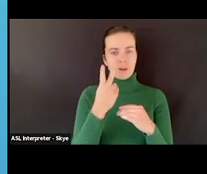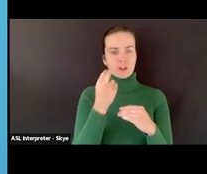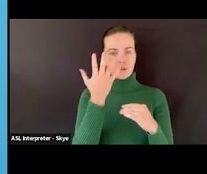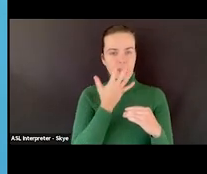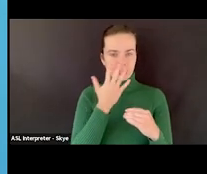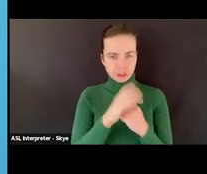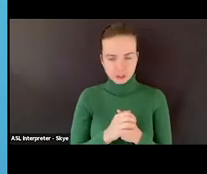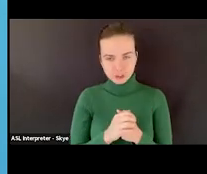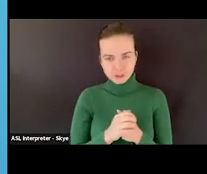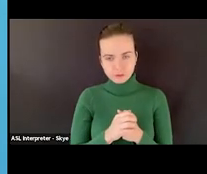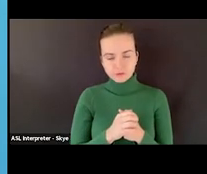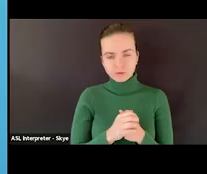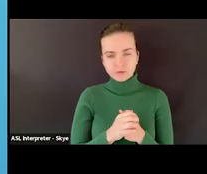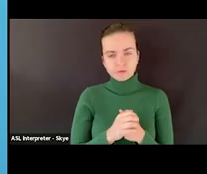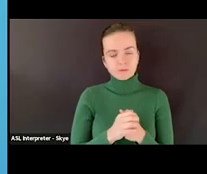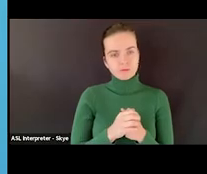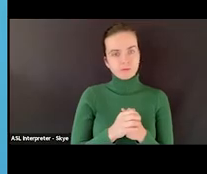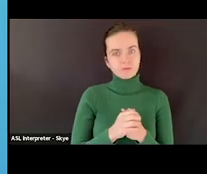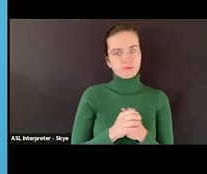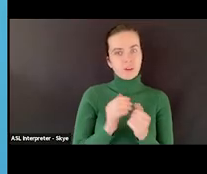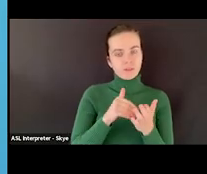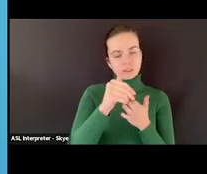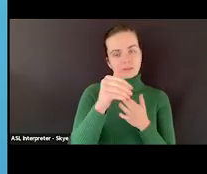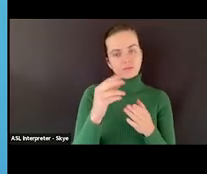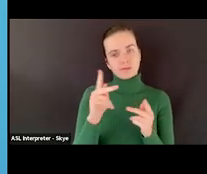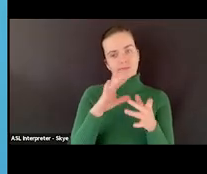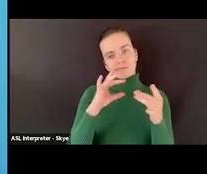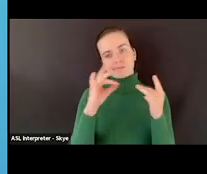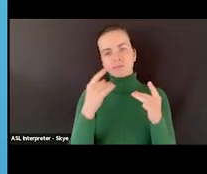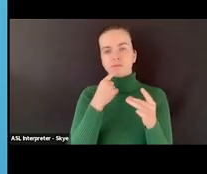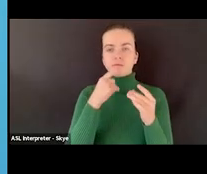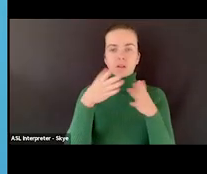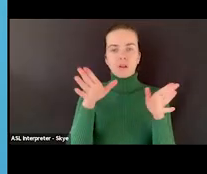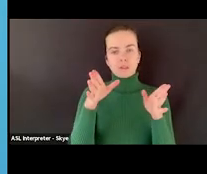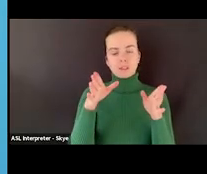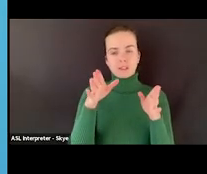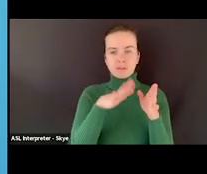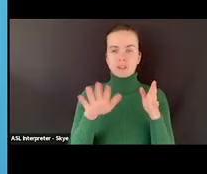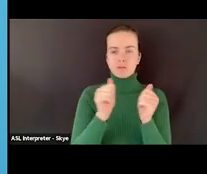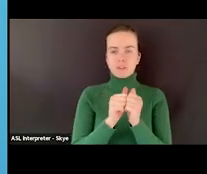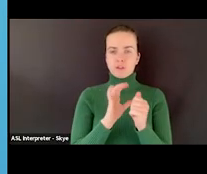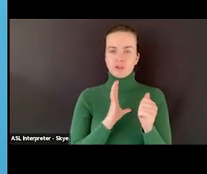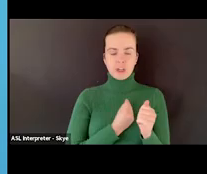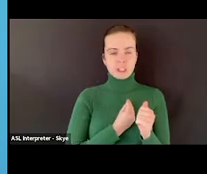this came up quite a bit. Public spaces, due to being trans among the trans and two spirit